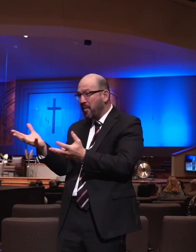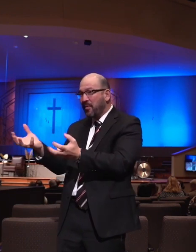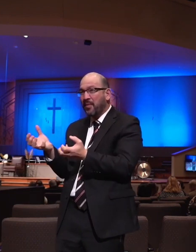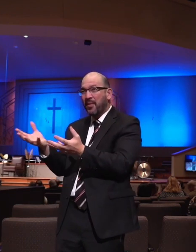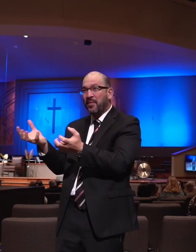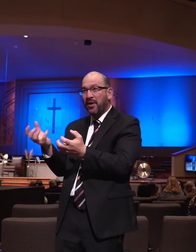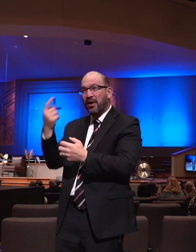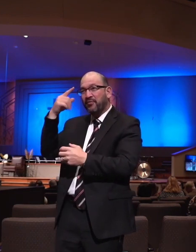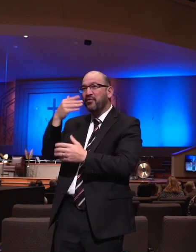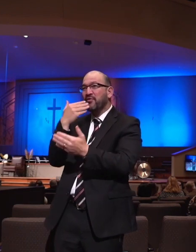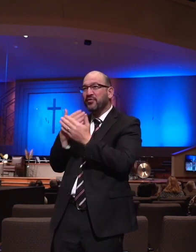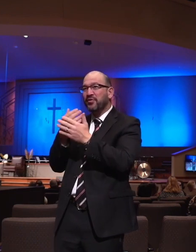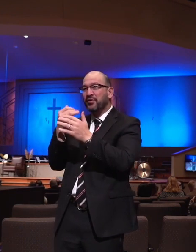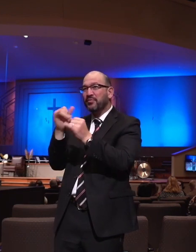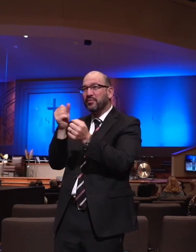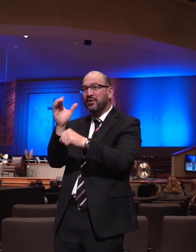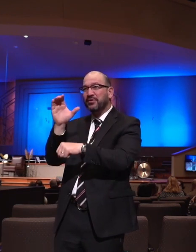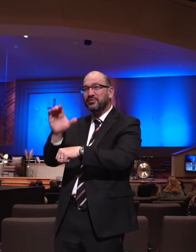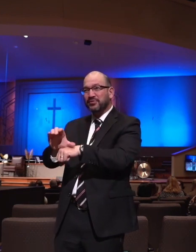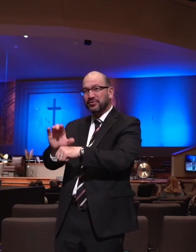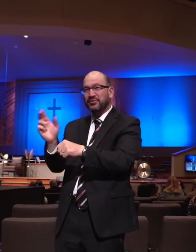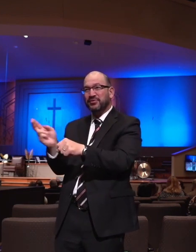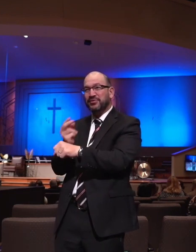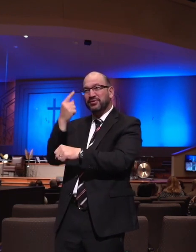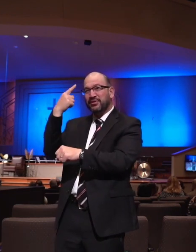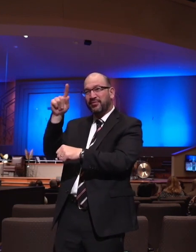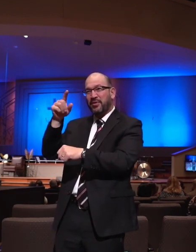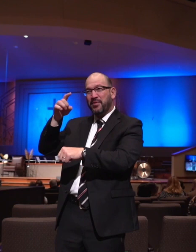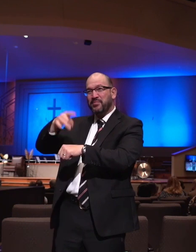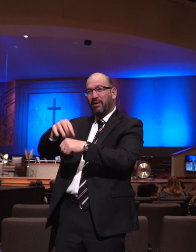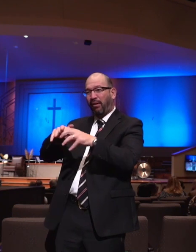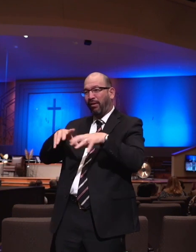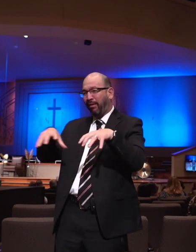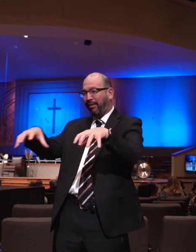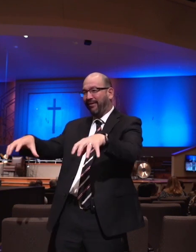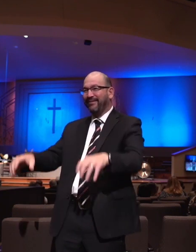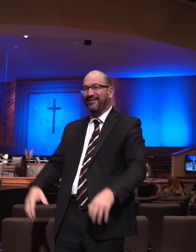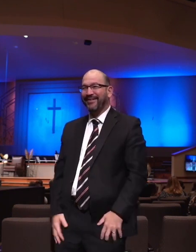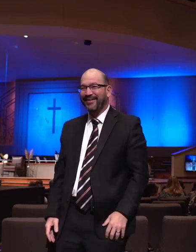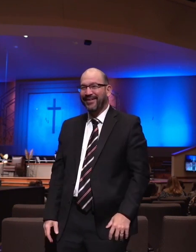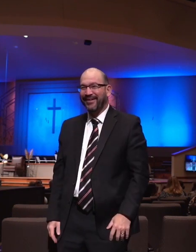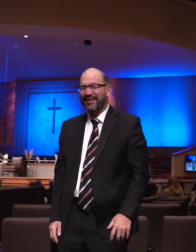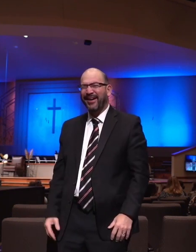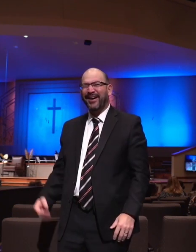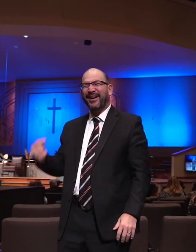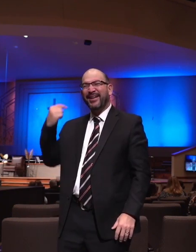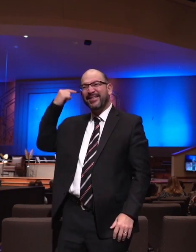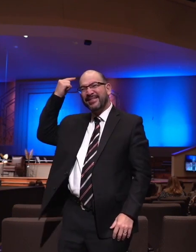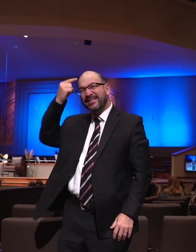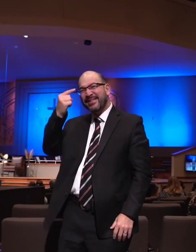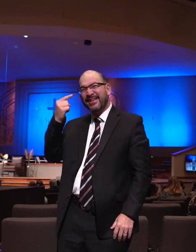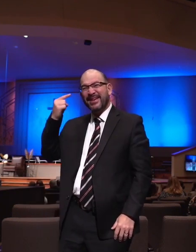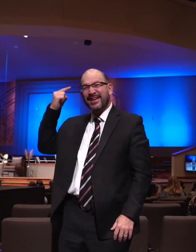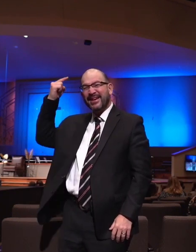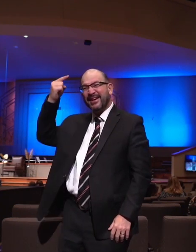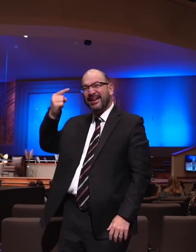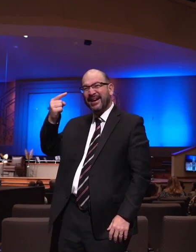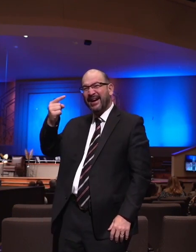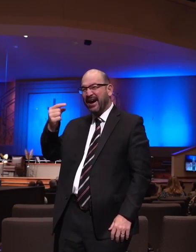Independent Baptist churches to use it for pumpkin patches I mean you think about it man a pumpkin is like the coolest thing in the world